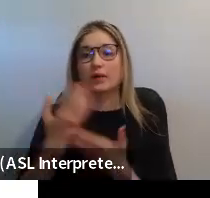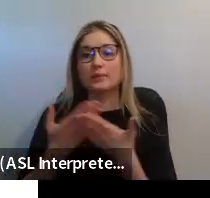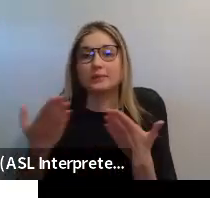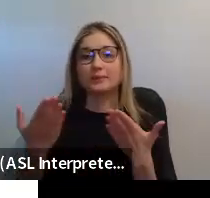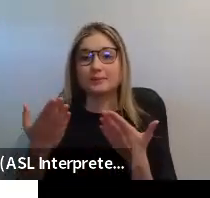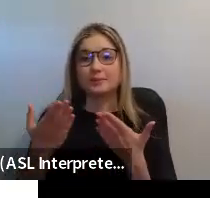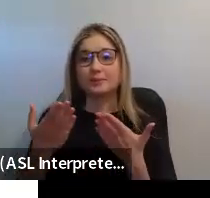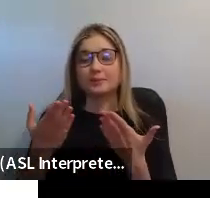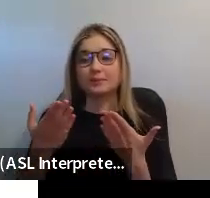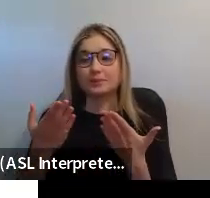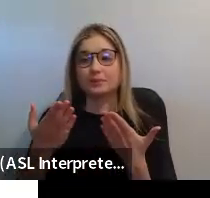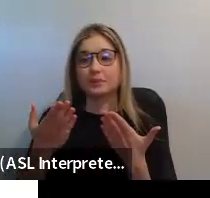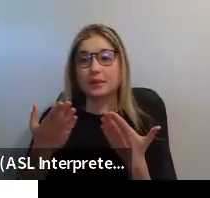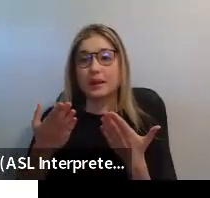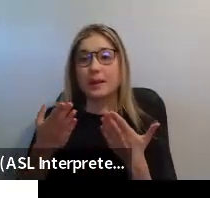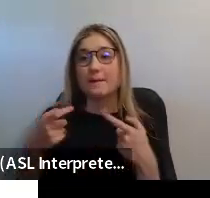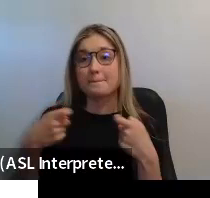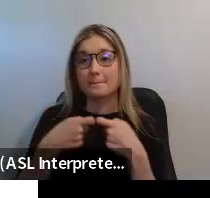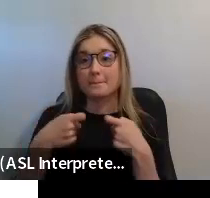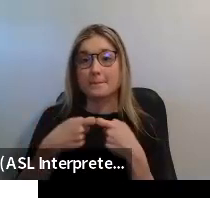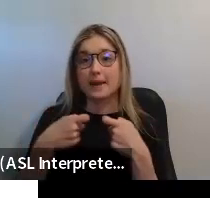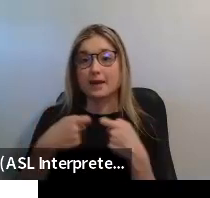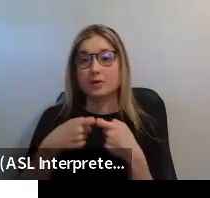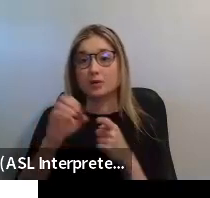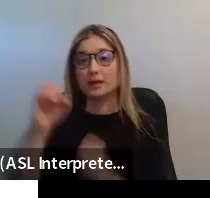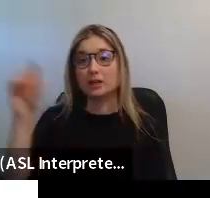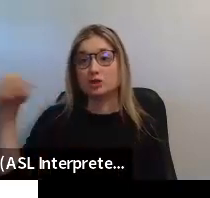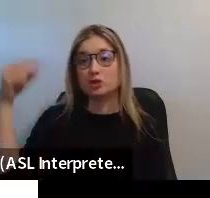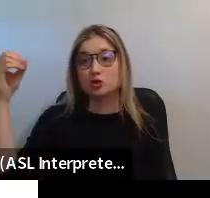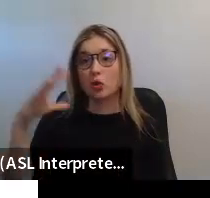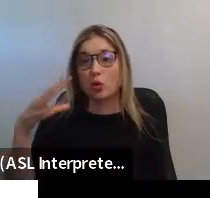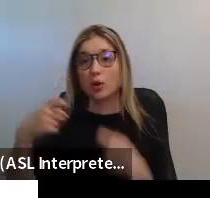What could be so one of those things is a.